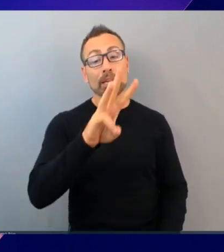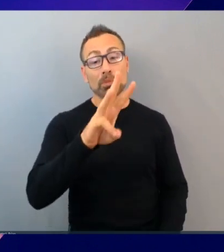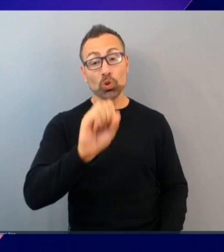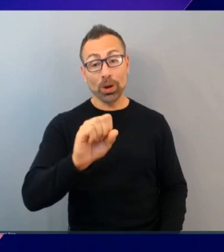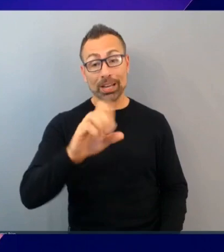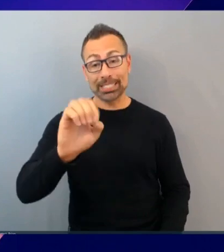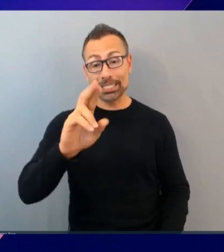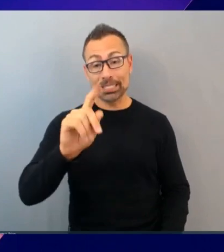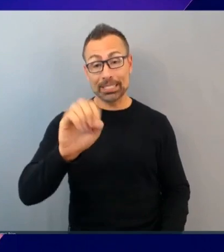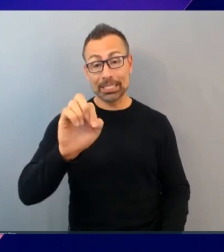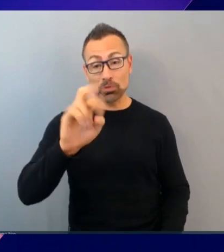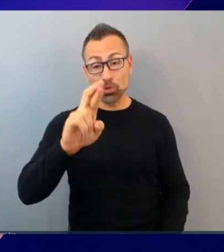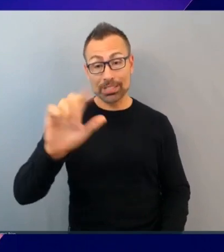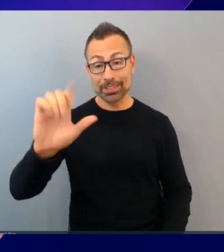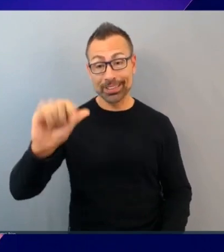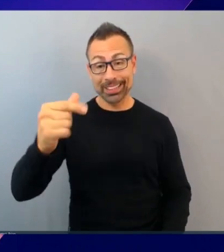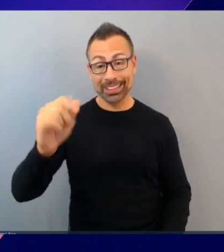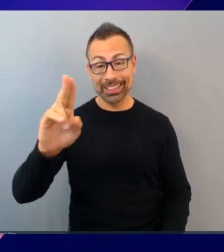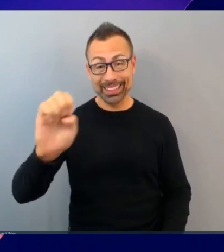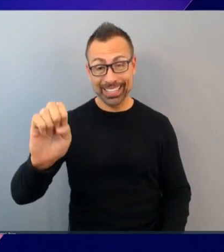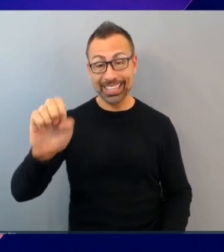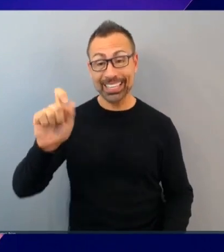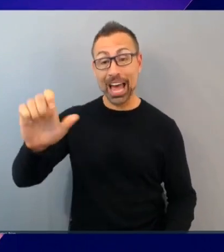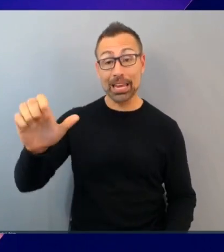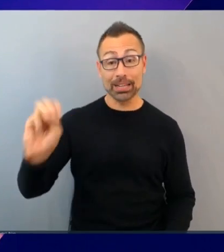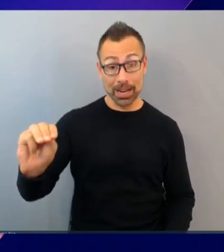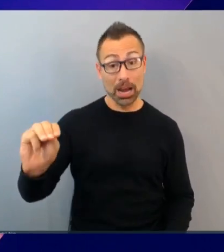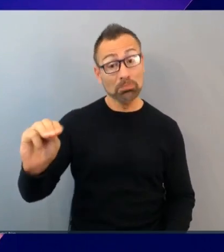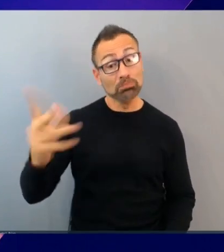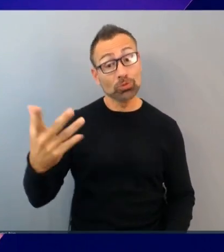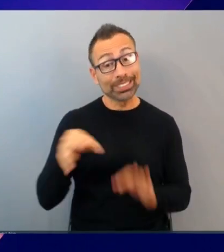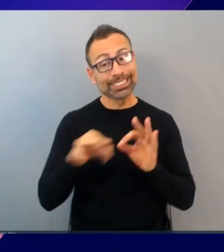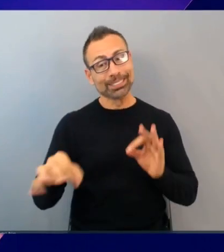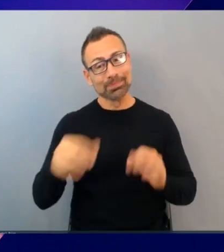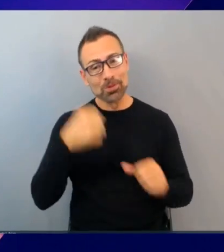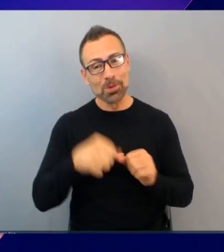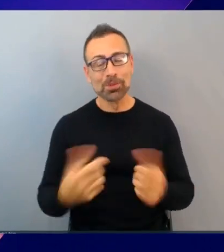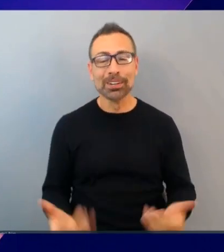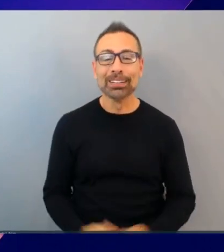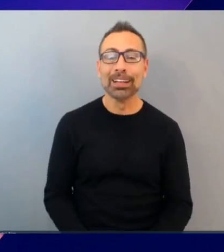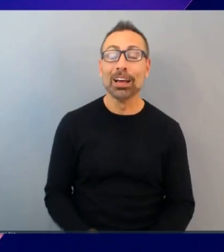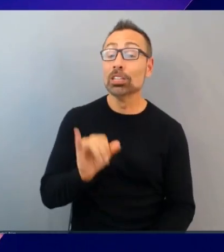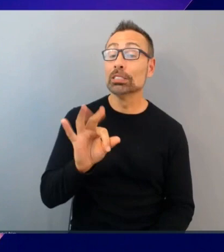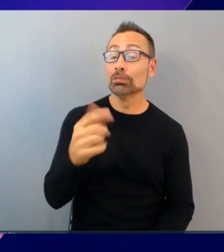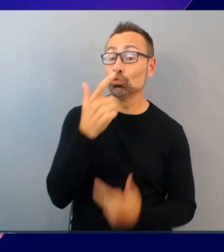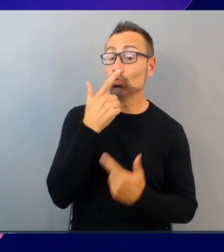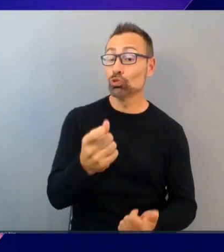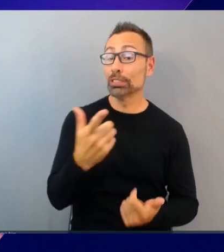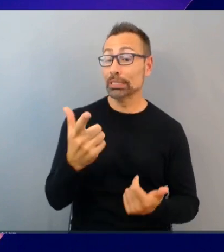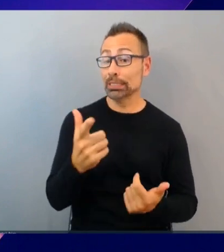Oh! It's got its own website, there you go. And if you're interested in creating your own enterprise or customer event,